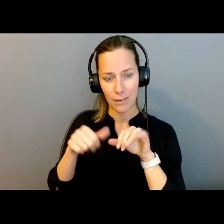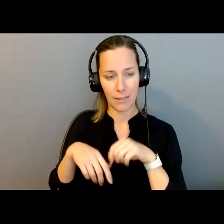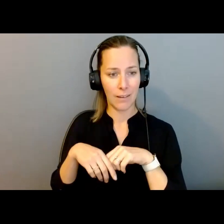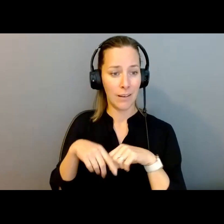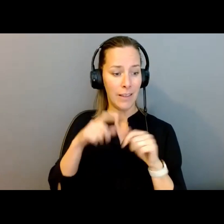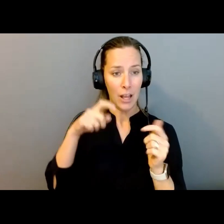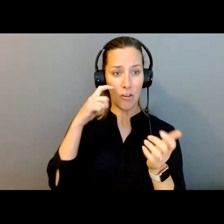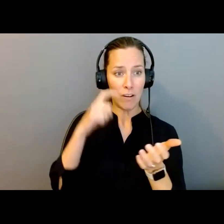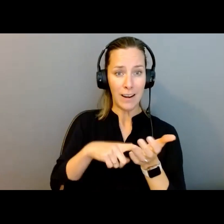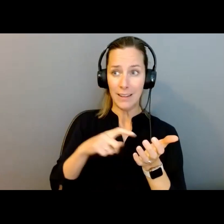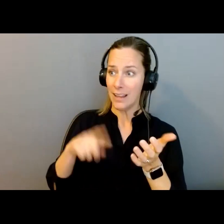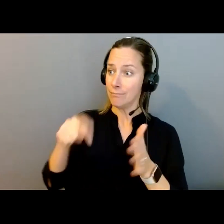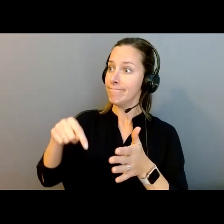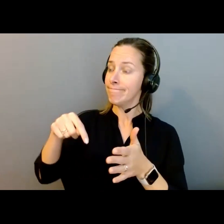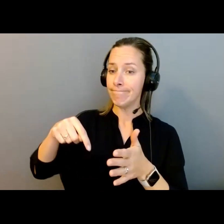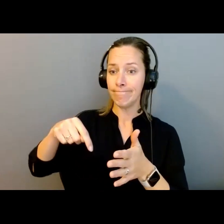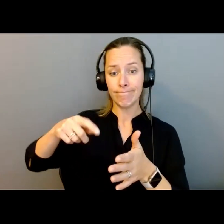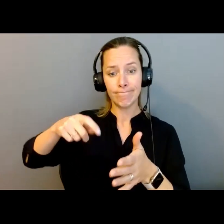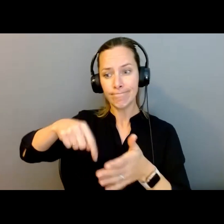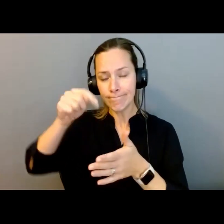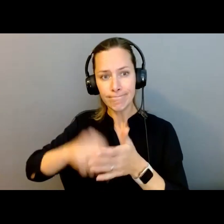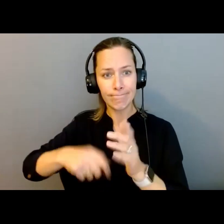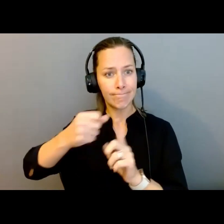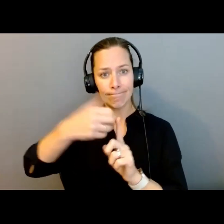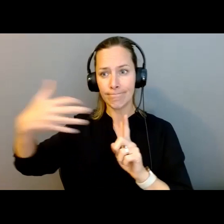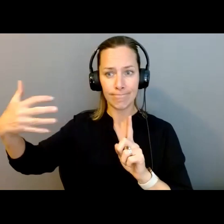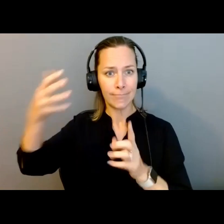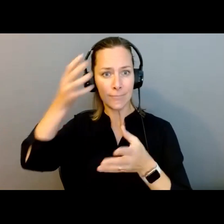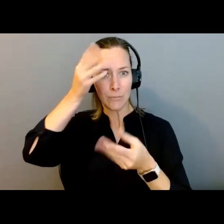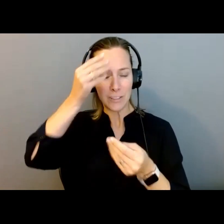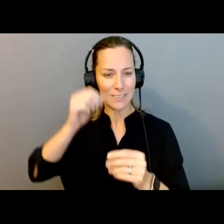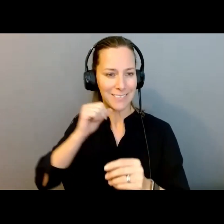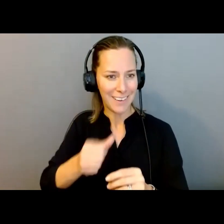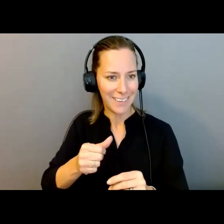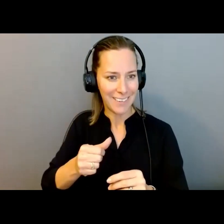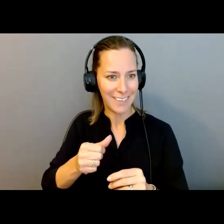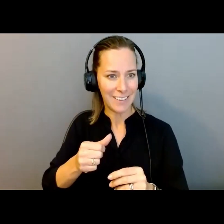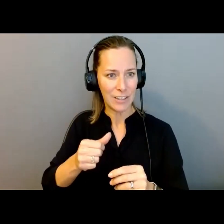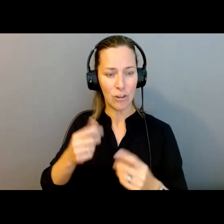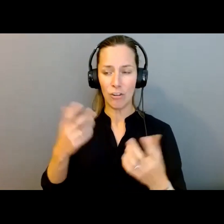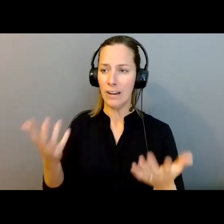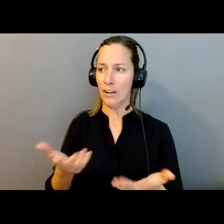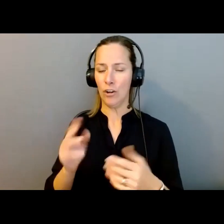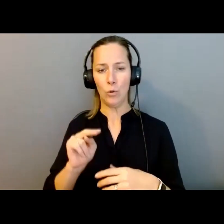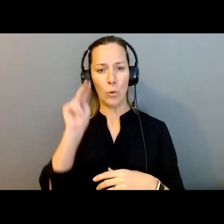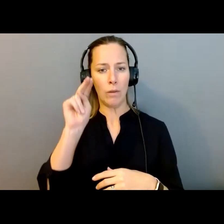is widely known. It's mostly a term that we take up here in sort of the North American context. But